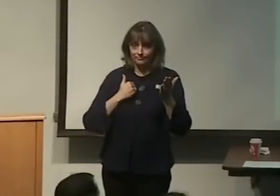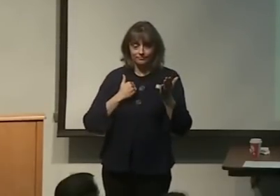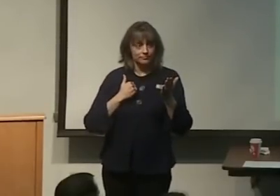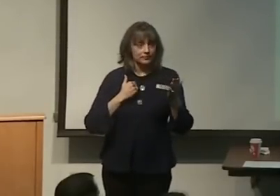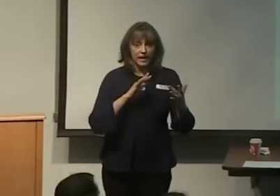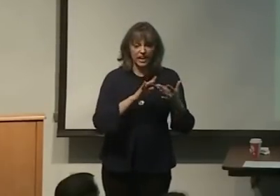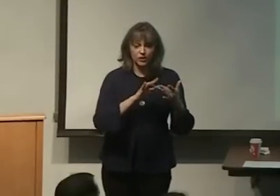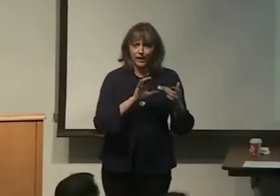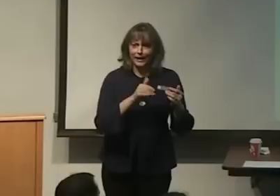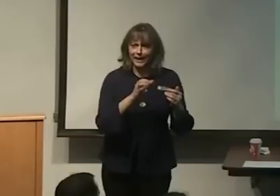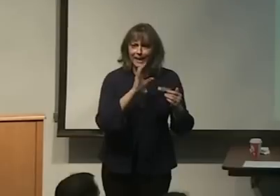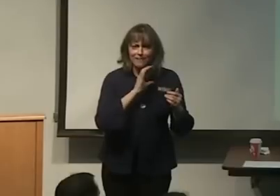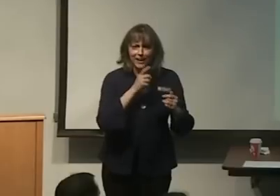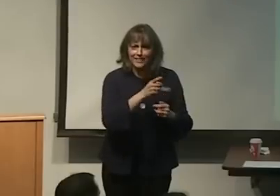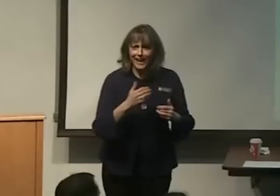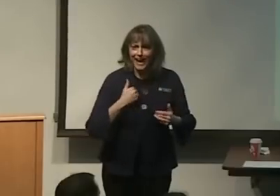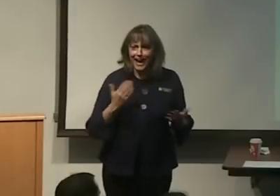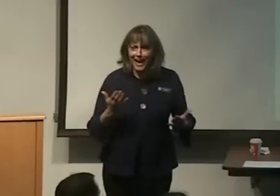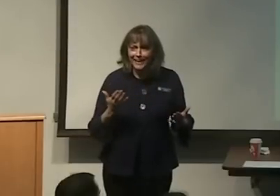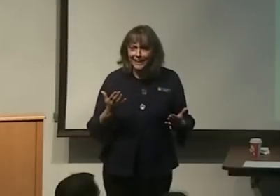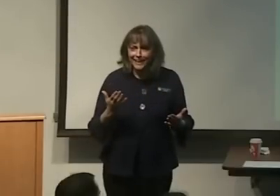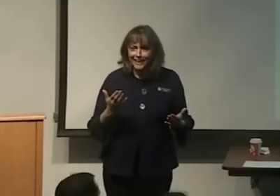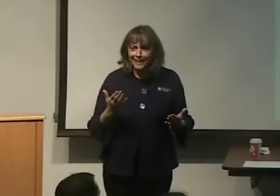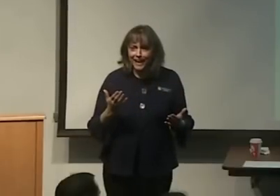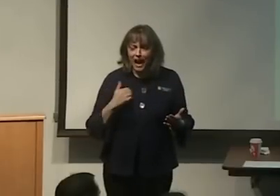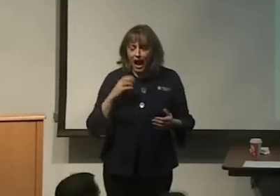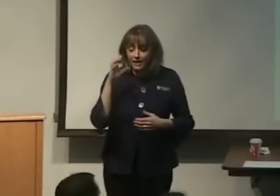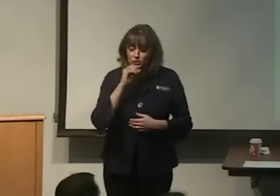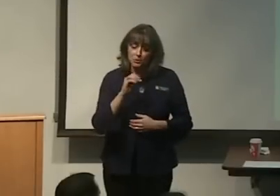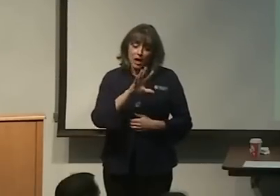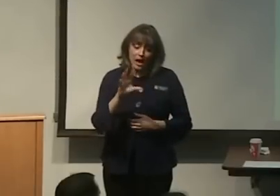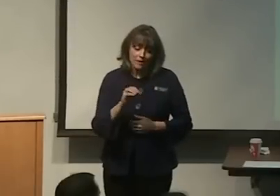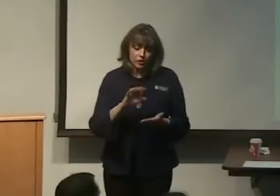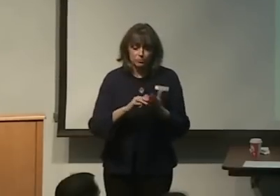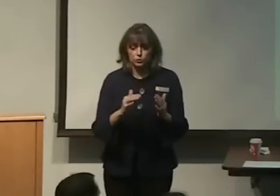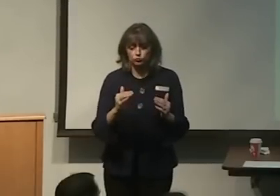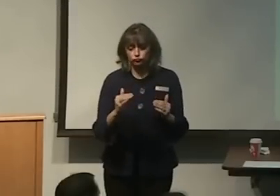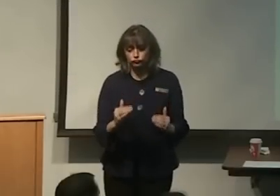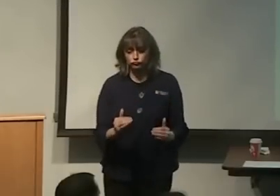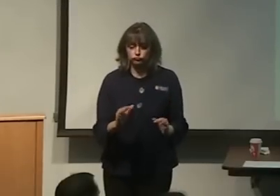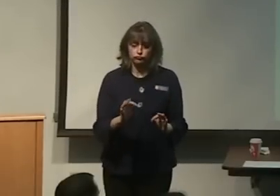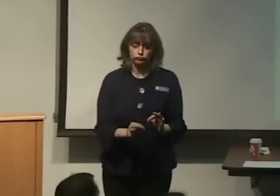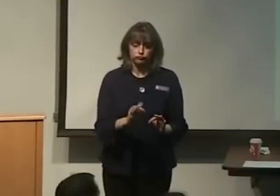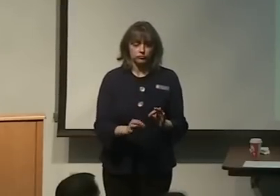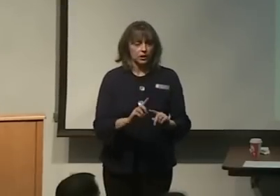There's sand on the floor, but this is like six years ago and there's an internet cafe.